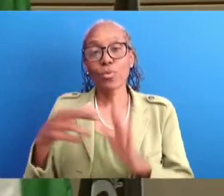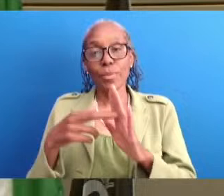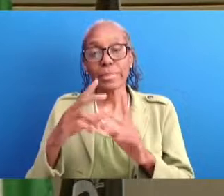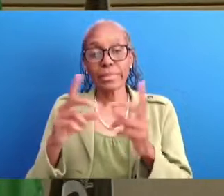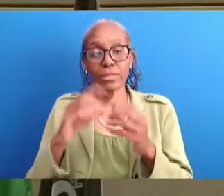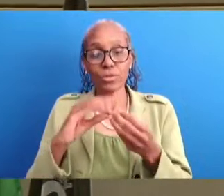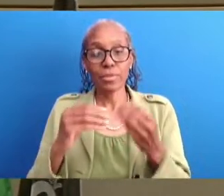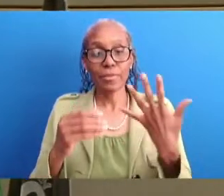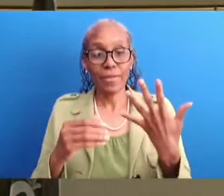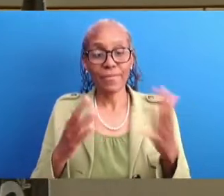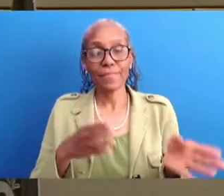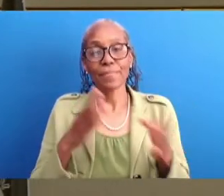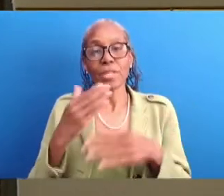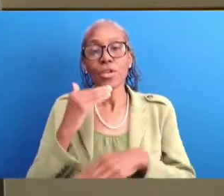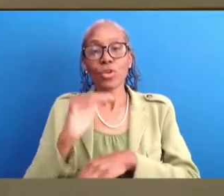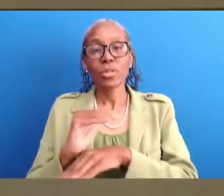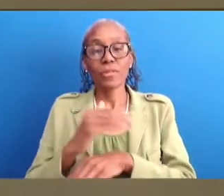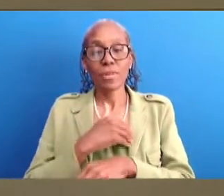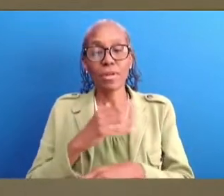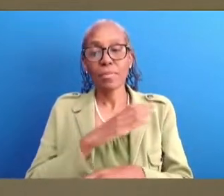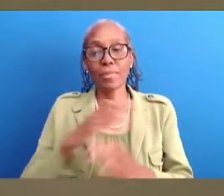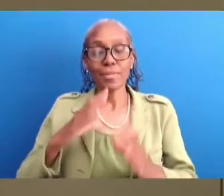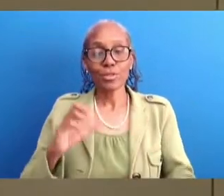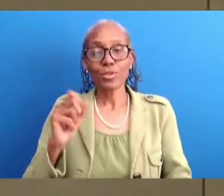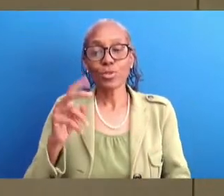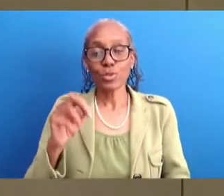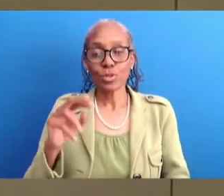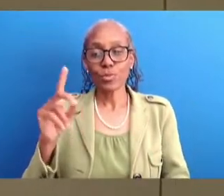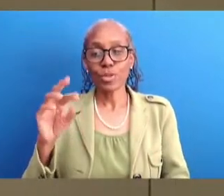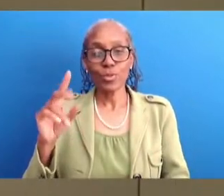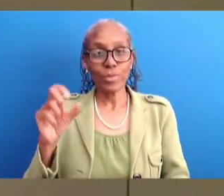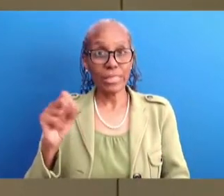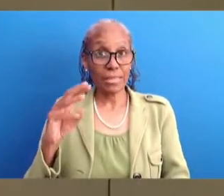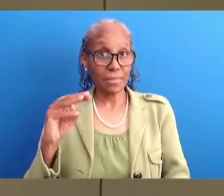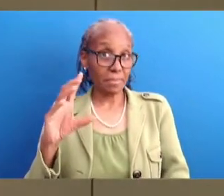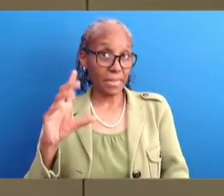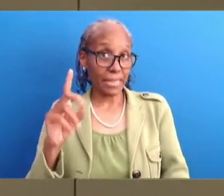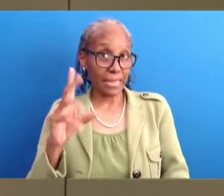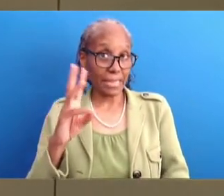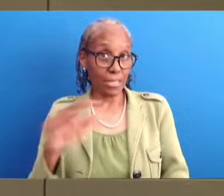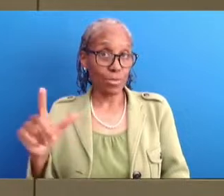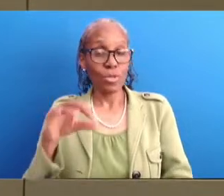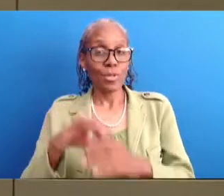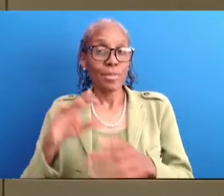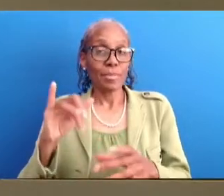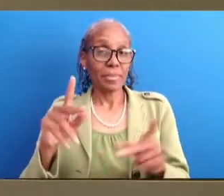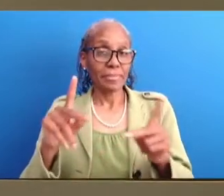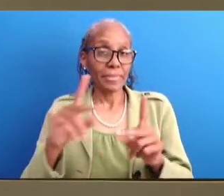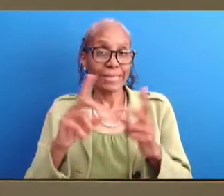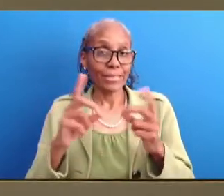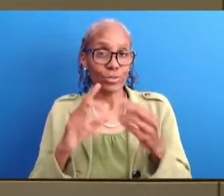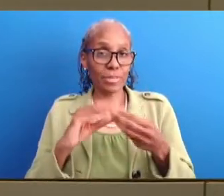GOOD EVENING, I'M LAURA MEIER AND I REPRESENT DISTRICT 5.